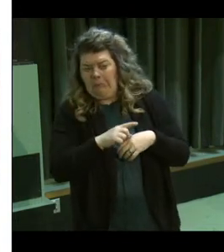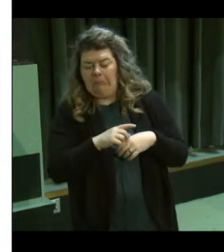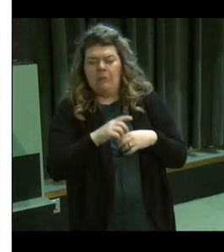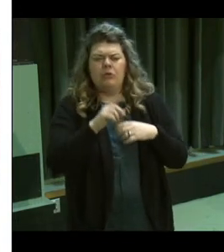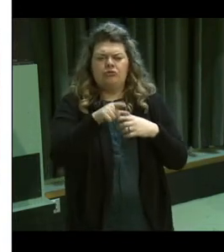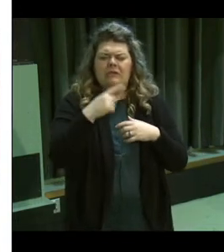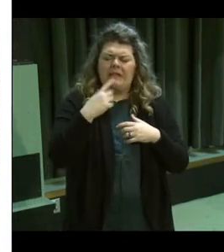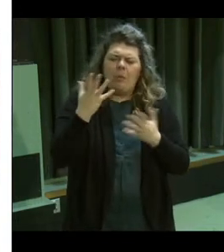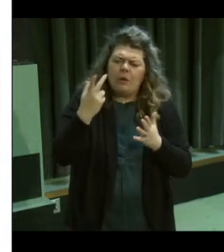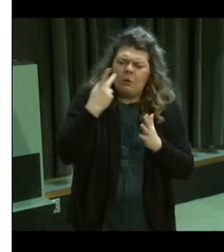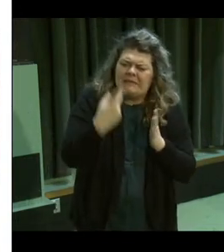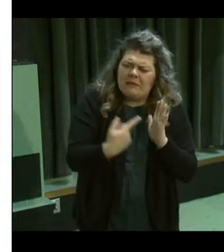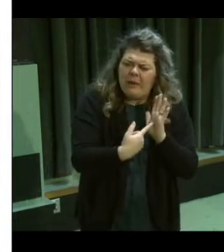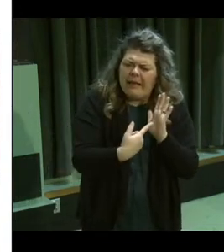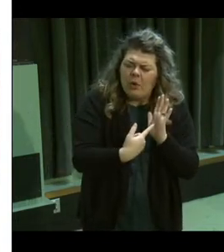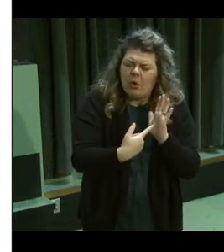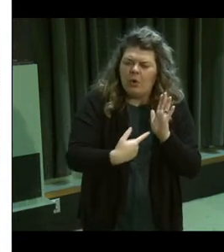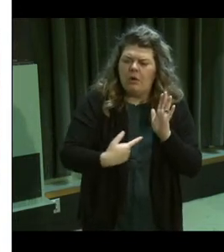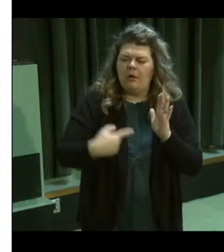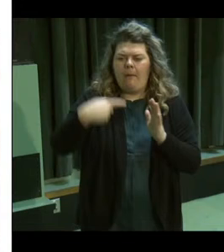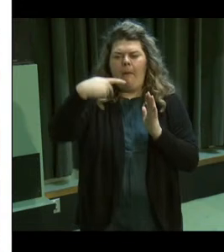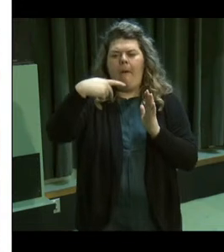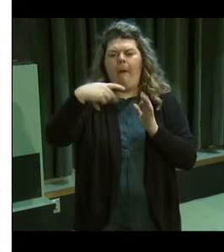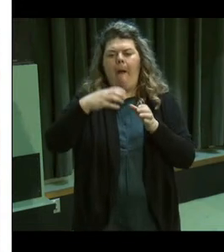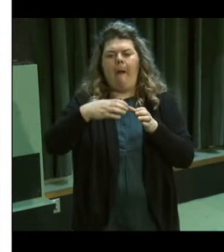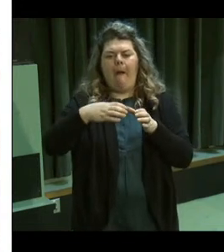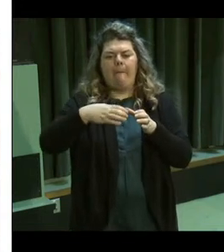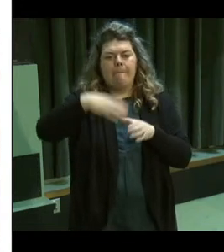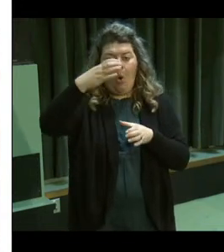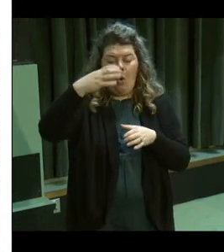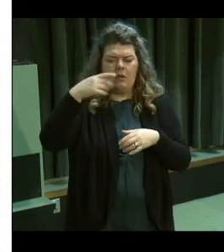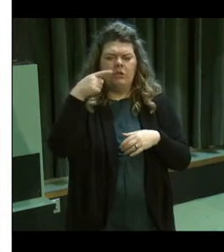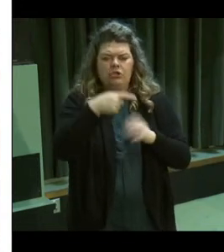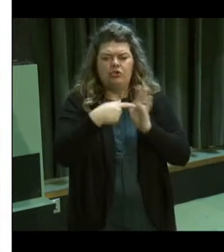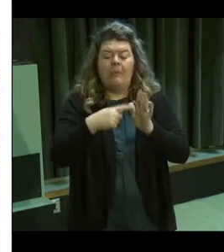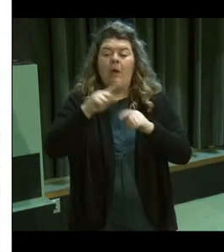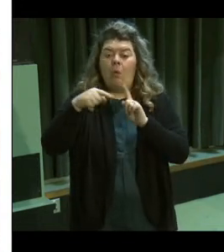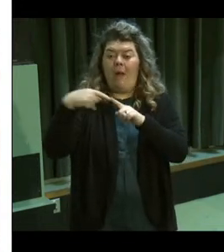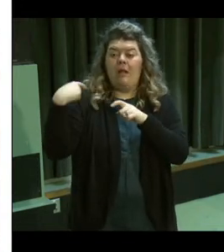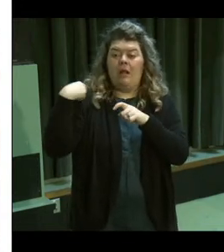She said, what do you see right